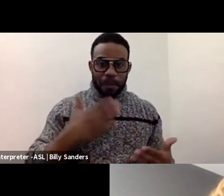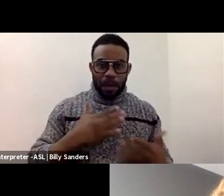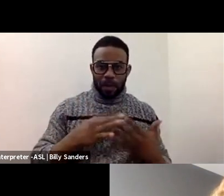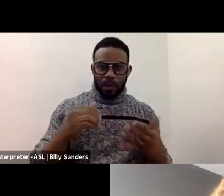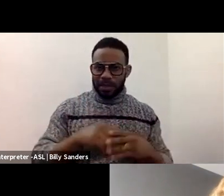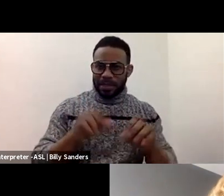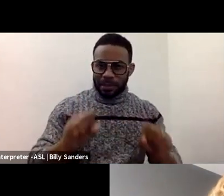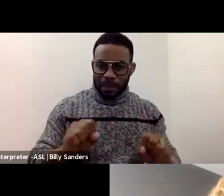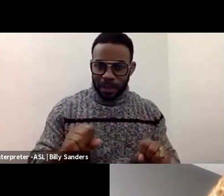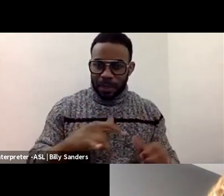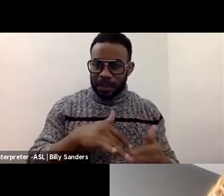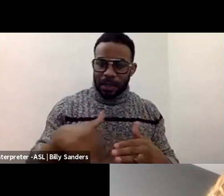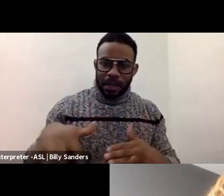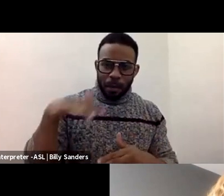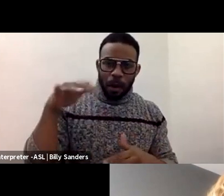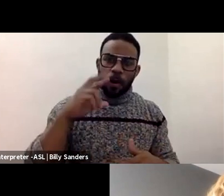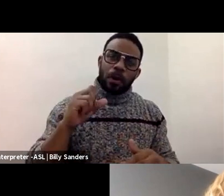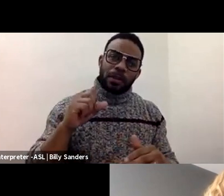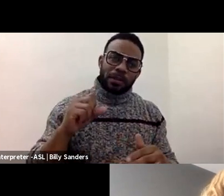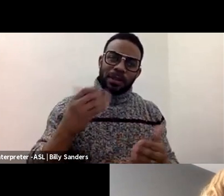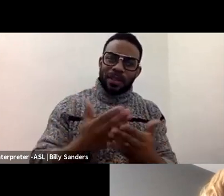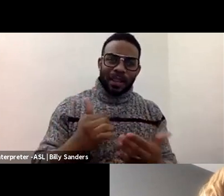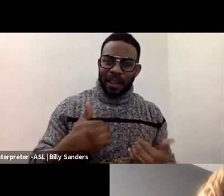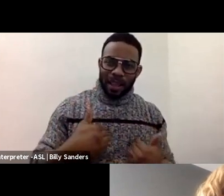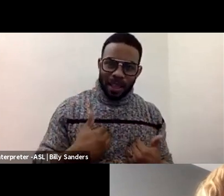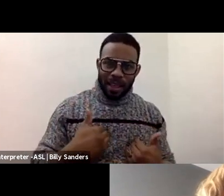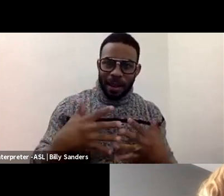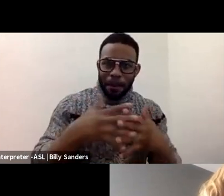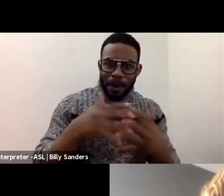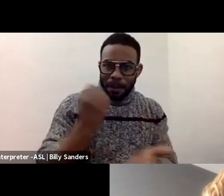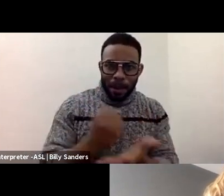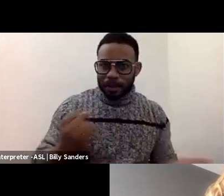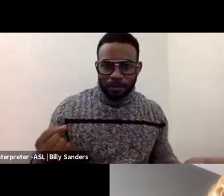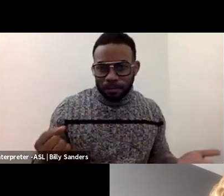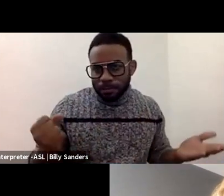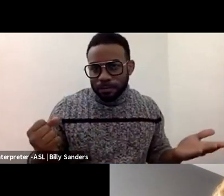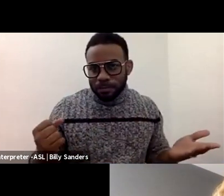the ability to study abroad is a fact I had an American passport. So I had a lot of opportunity